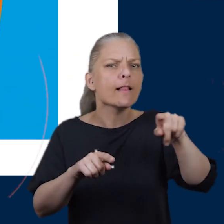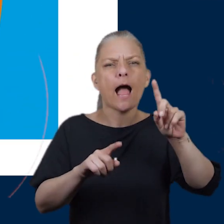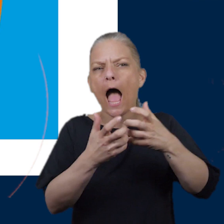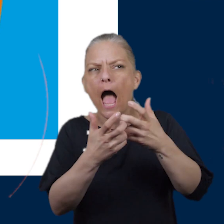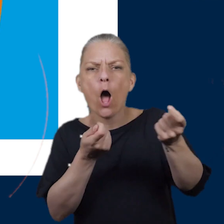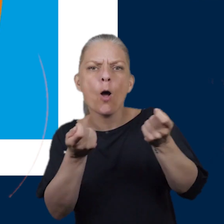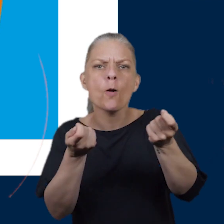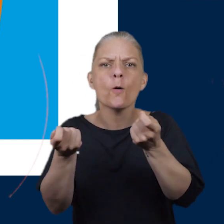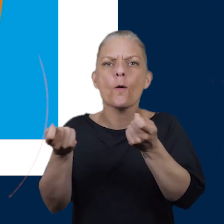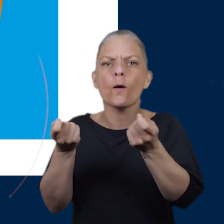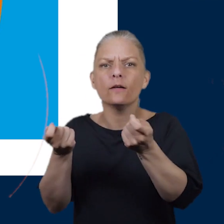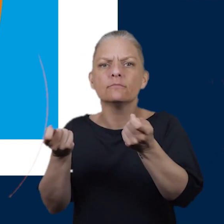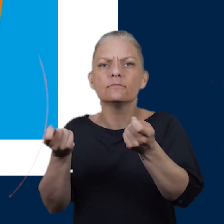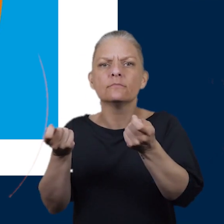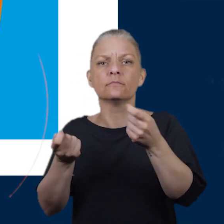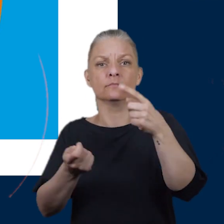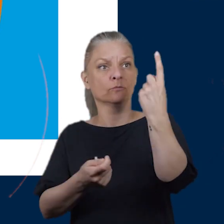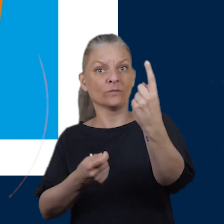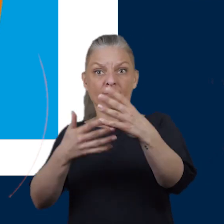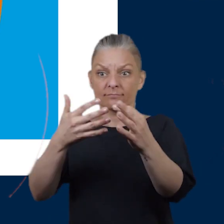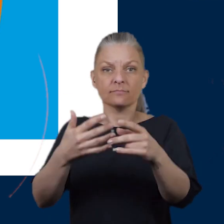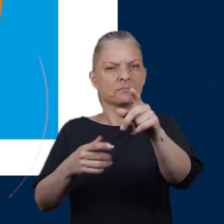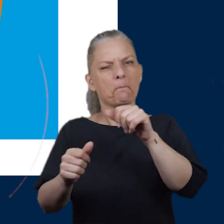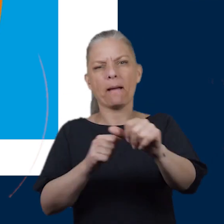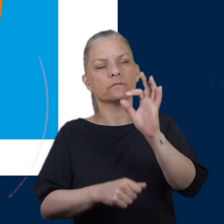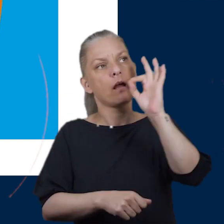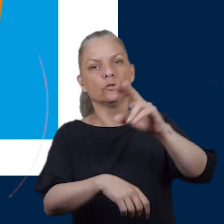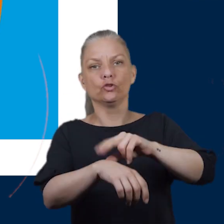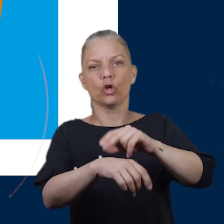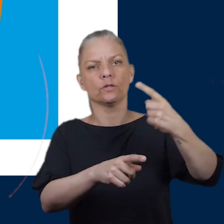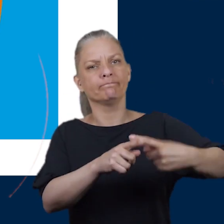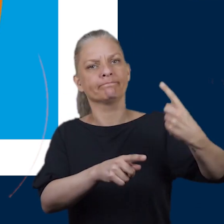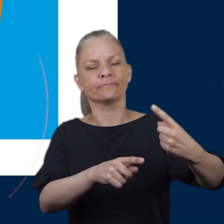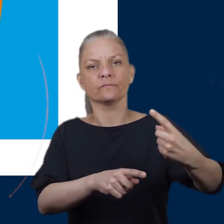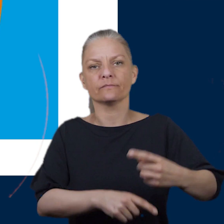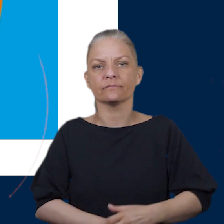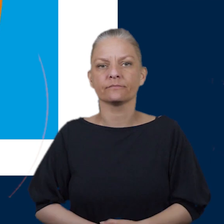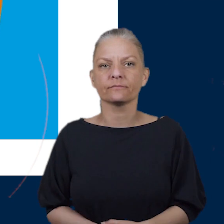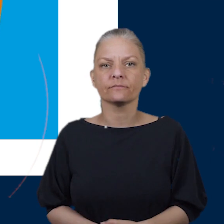so if you've got any of these symptoms see a doctor as soon as possible. There are different